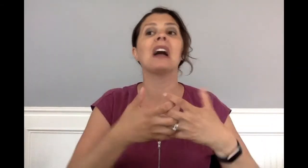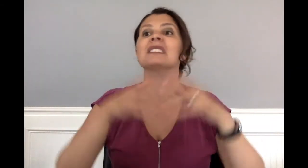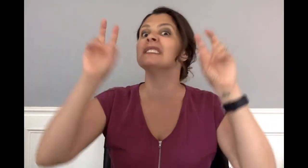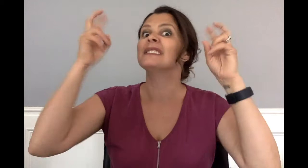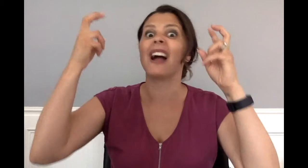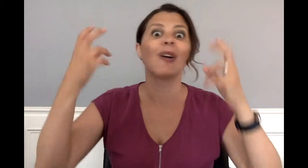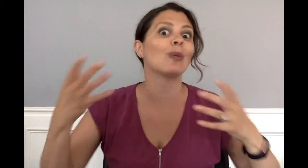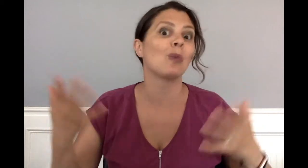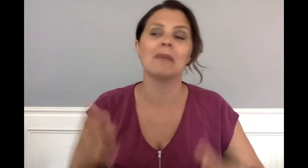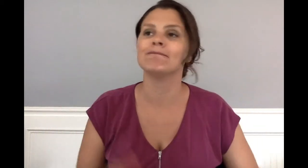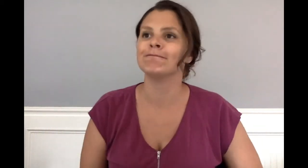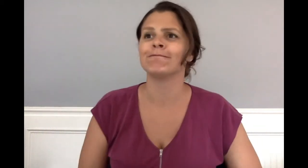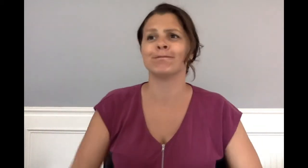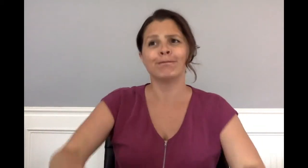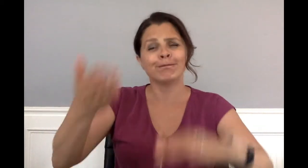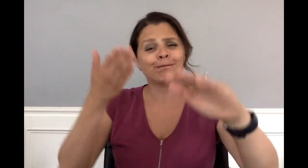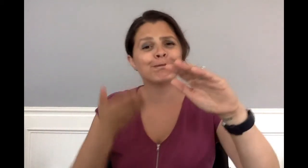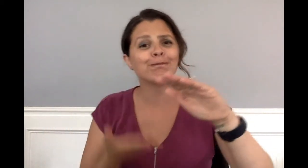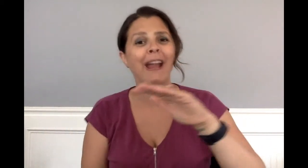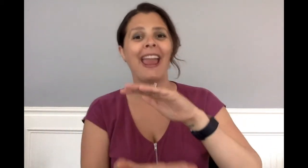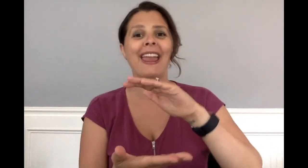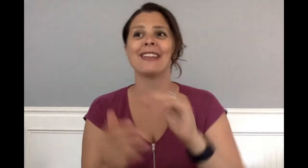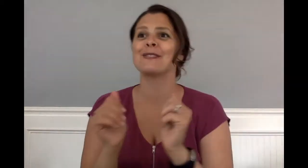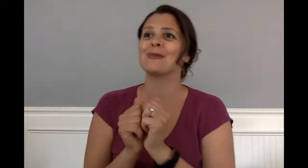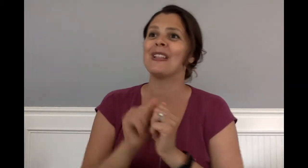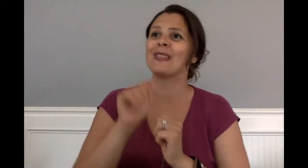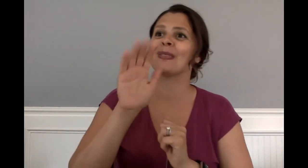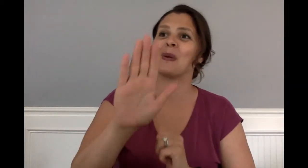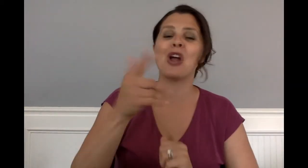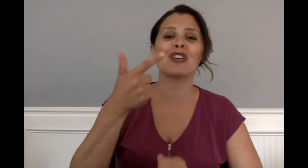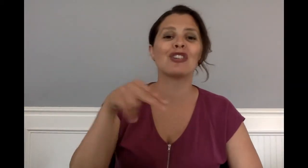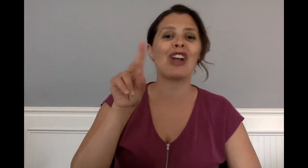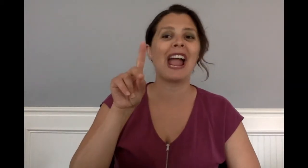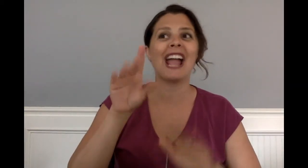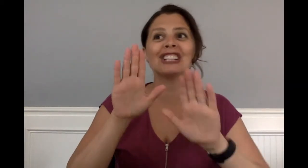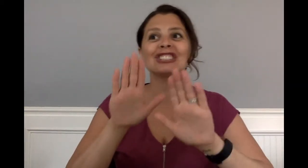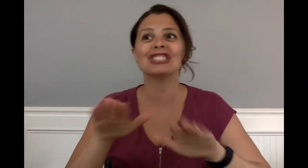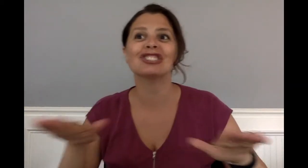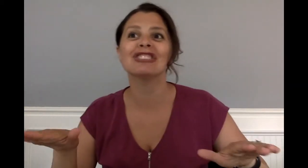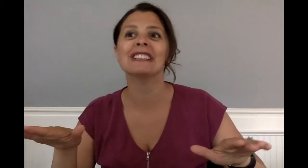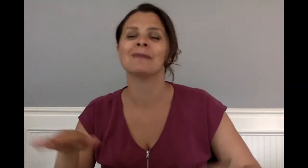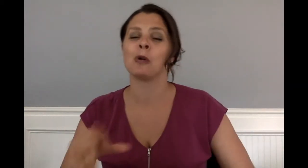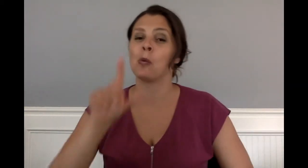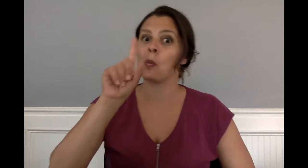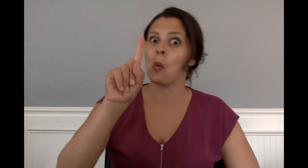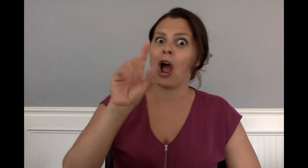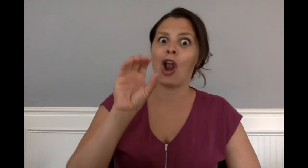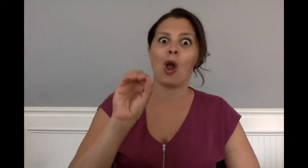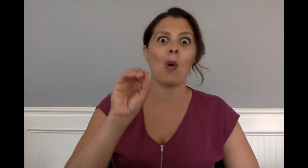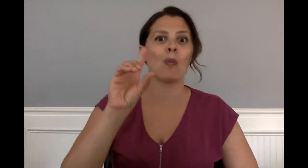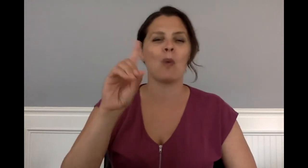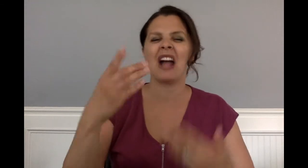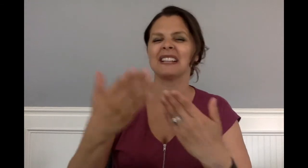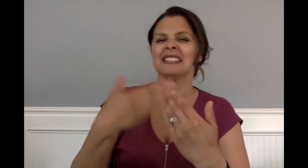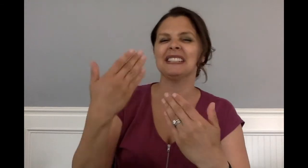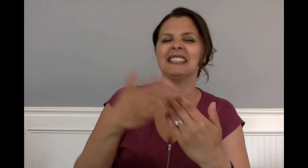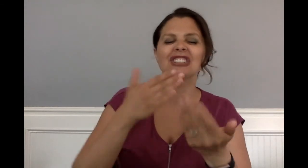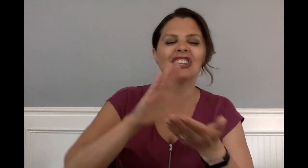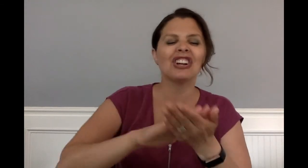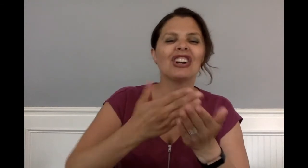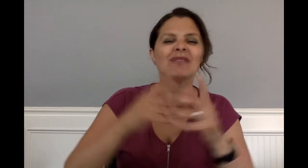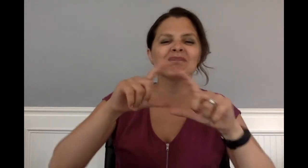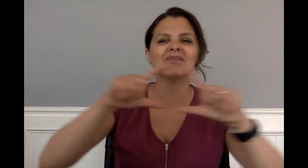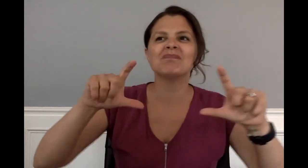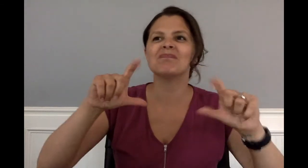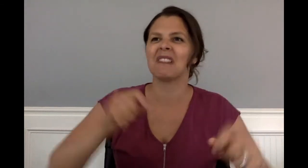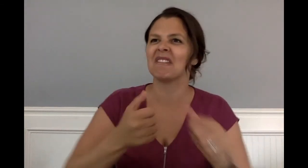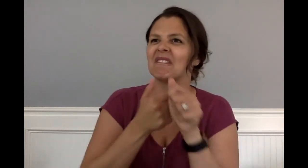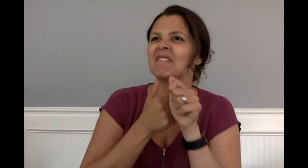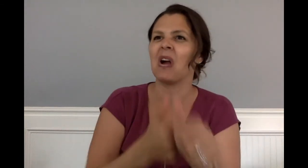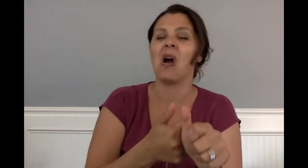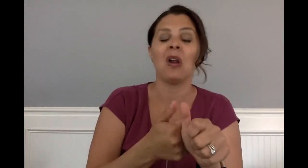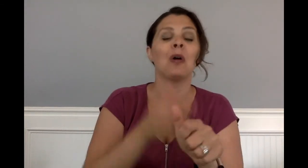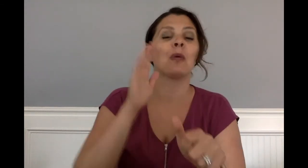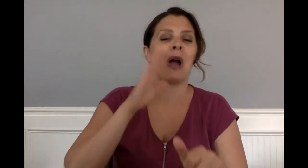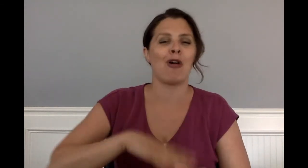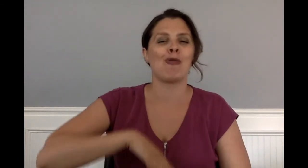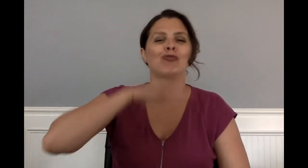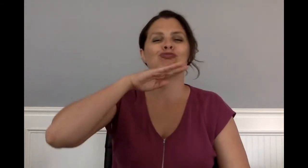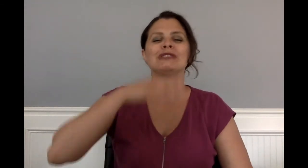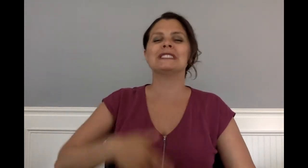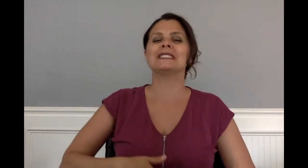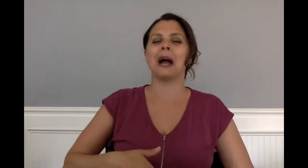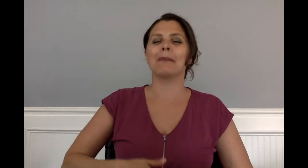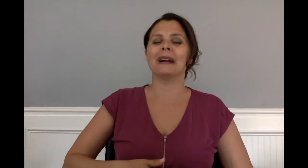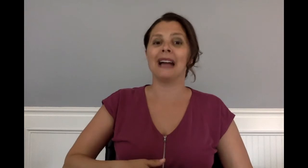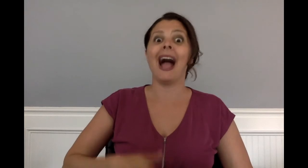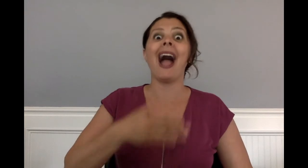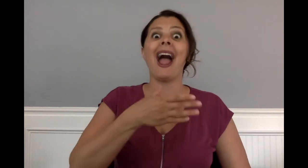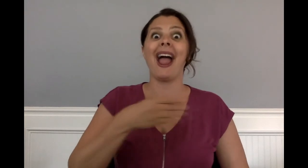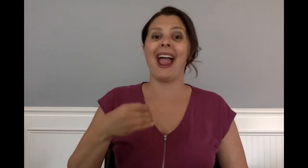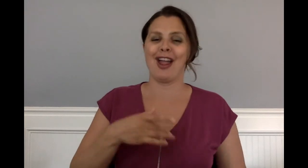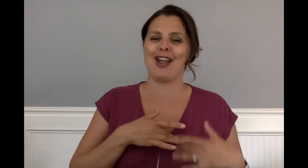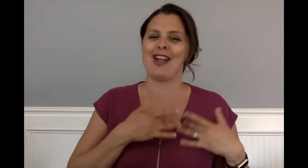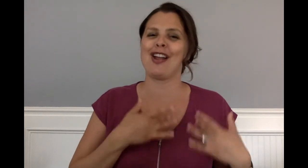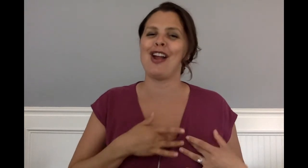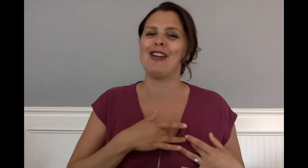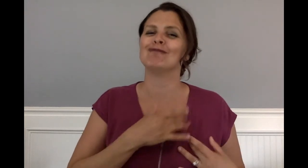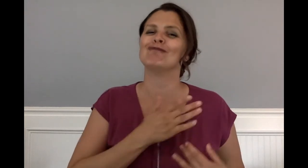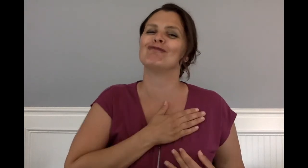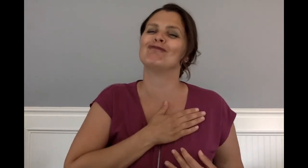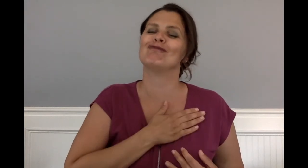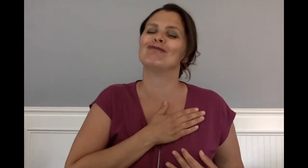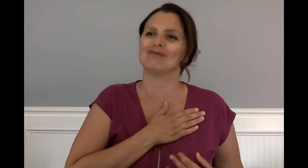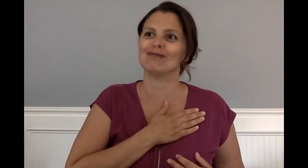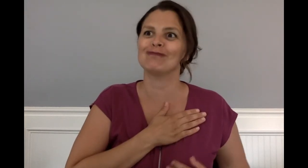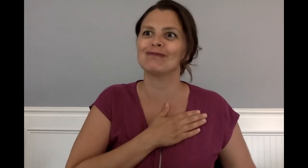"Baking with the Grandkids: 101 Easy Recipes to Fill Their Stomachs and Your Heart."